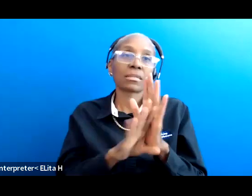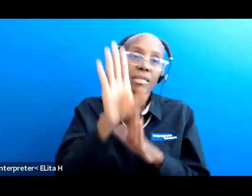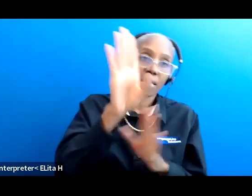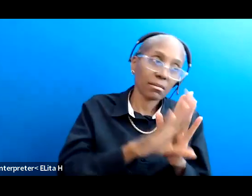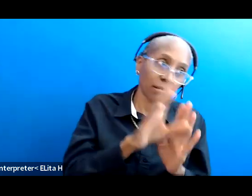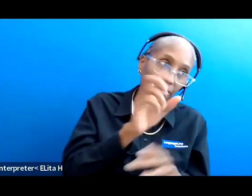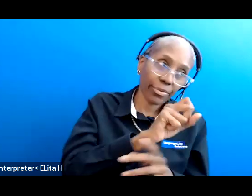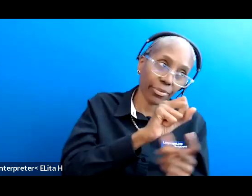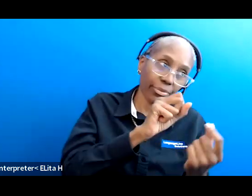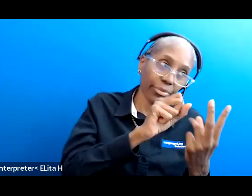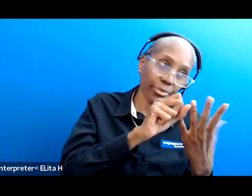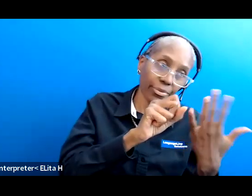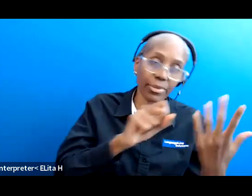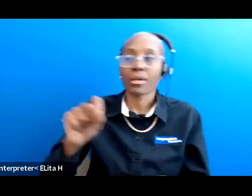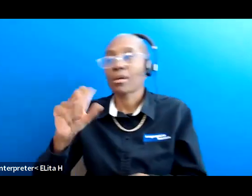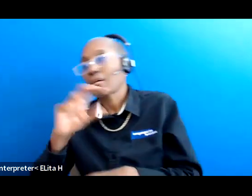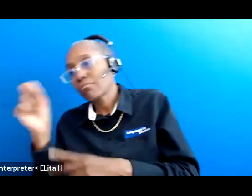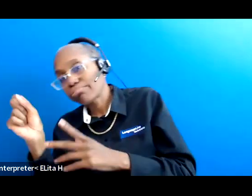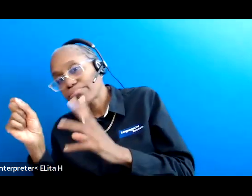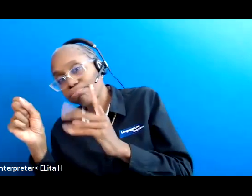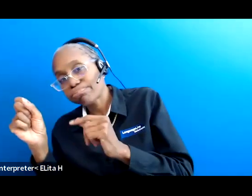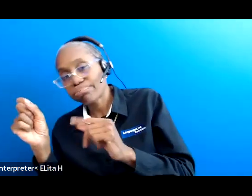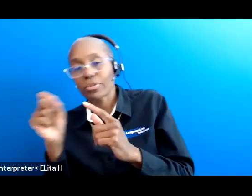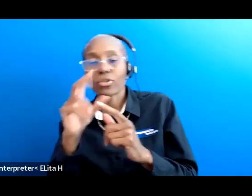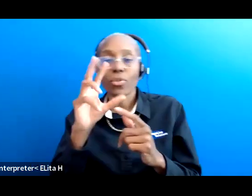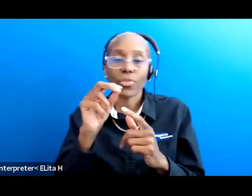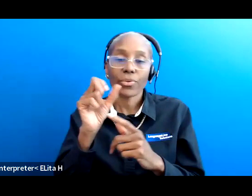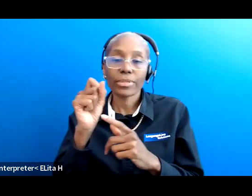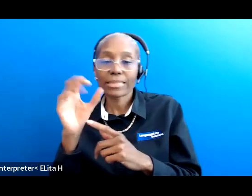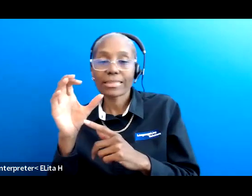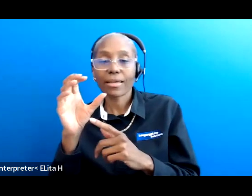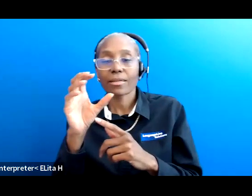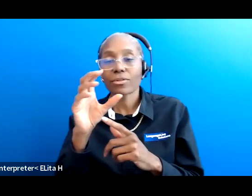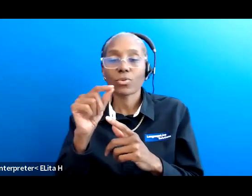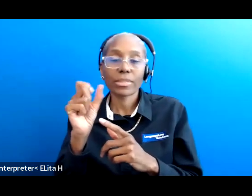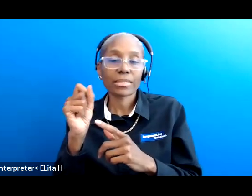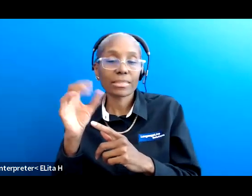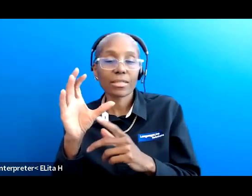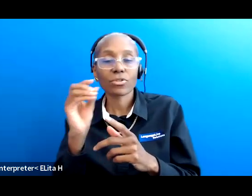get 30 seconds off that skin. So you have to really work at this.